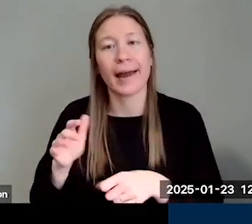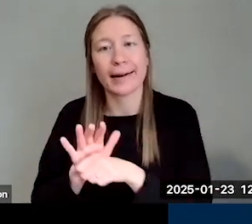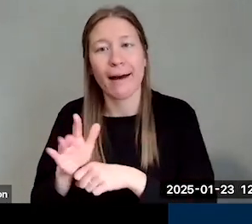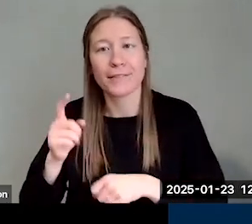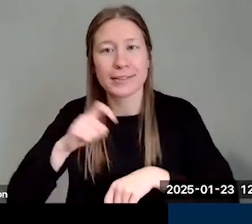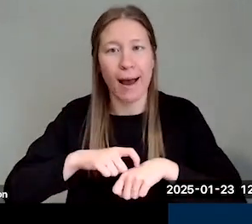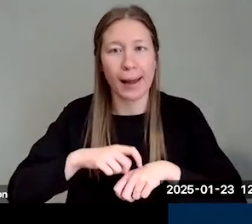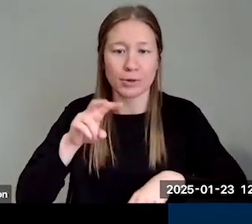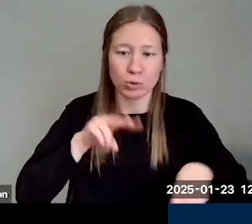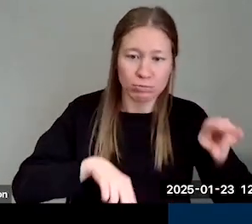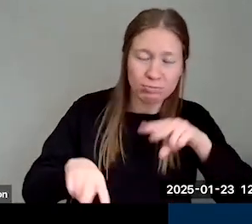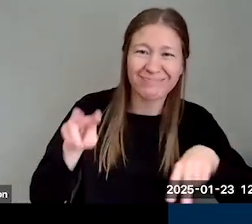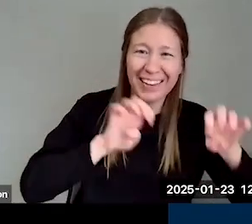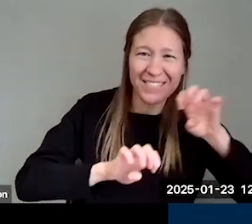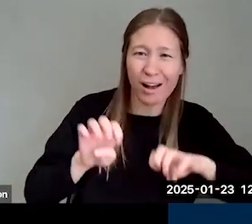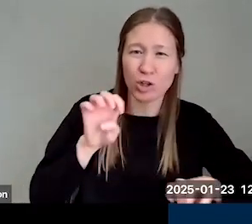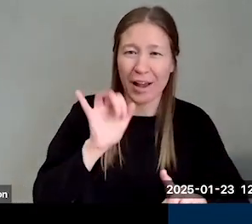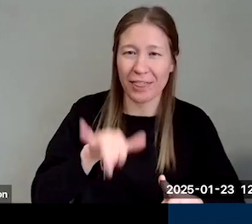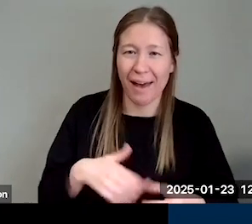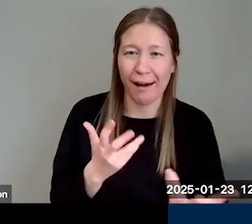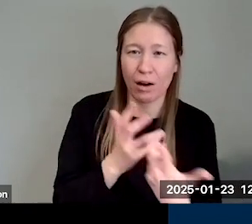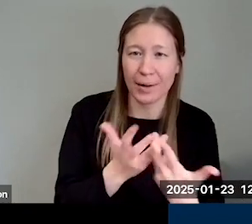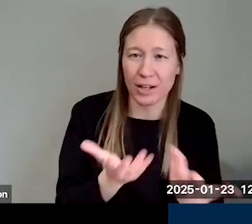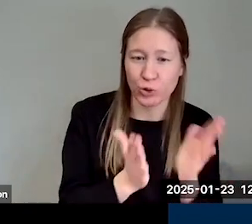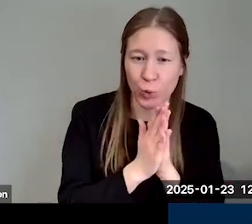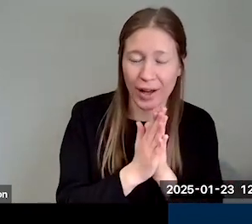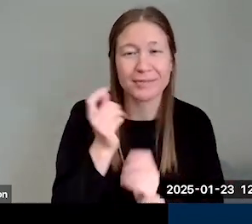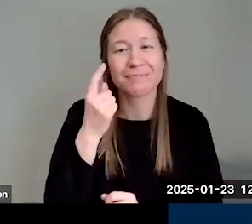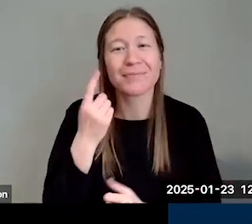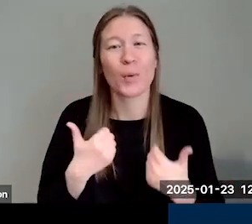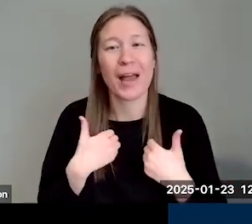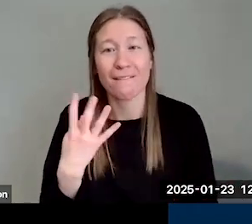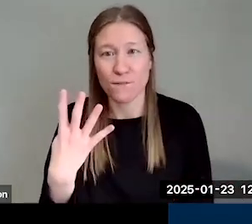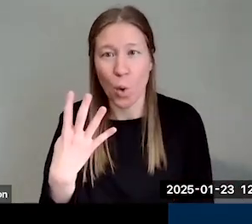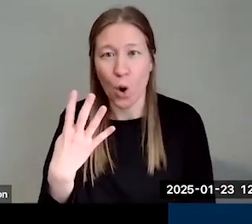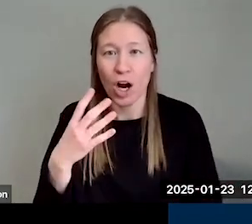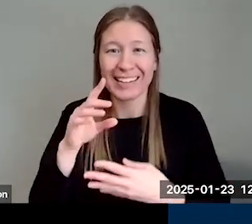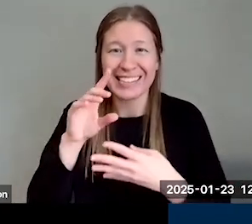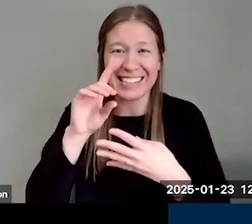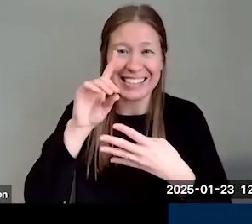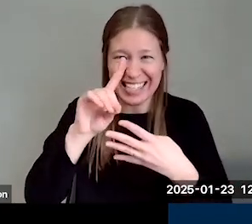so that it can be evaluated. Remember we have our four Ds, so we have the disclosure they've made,